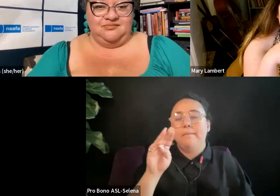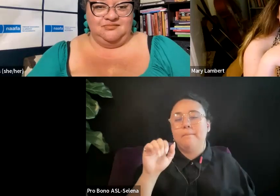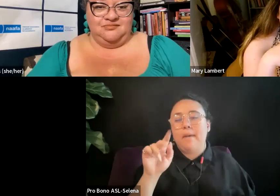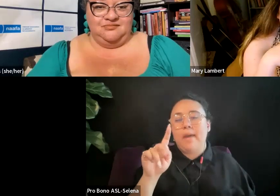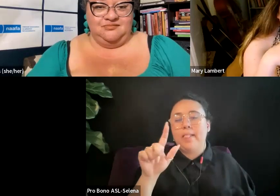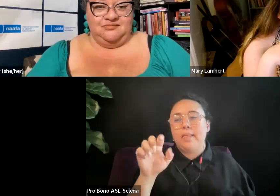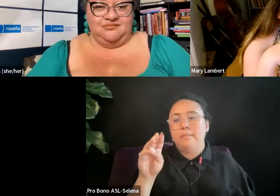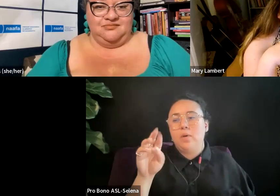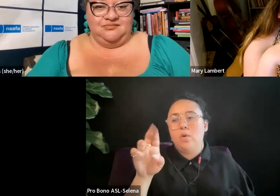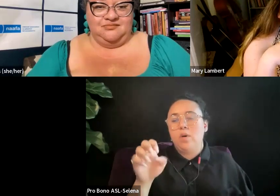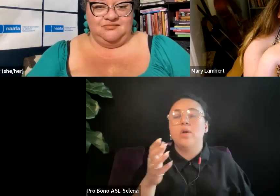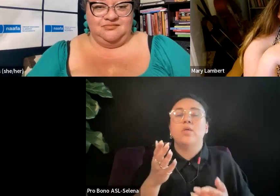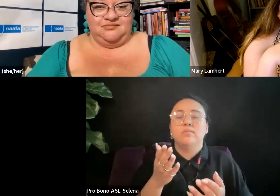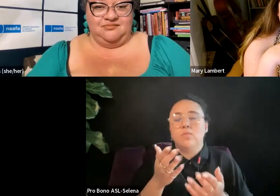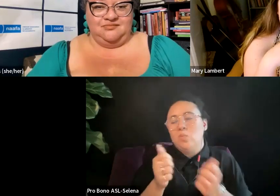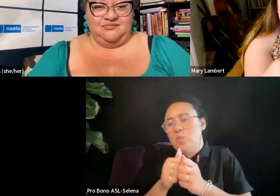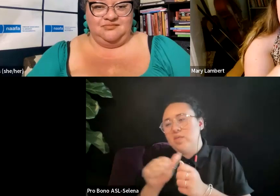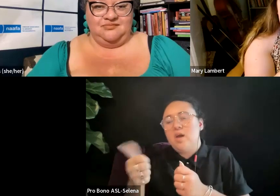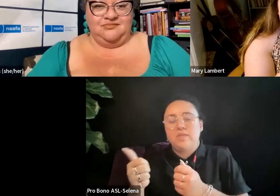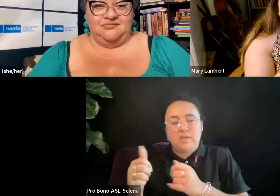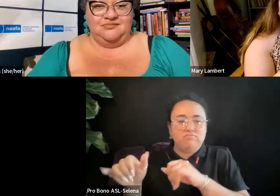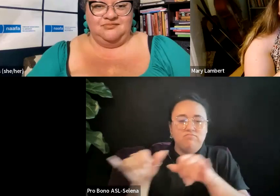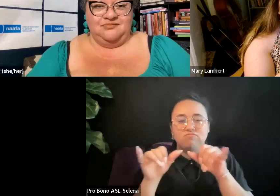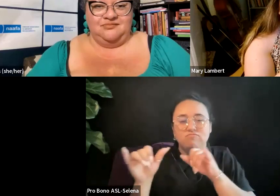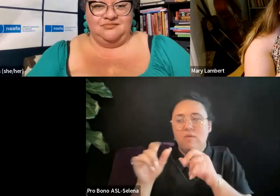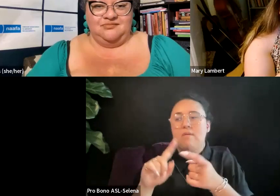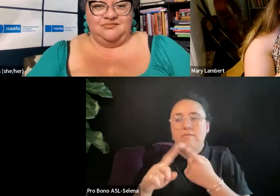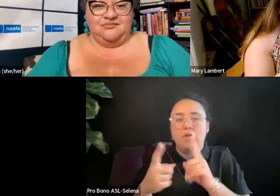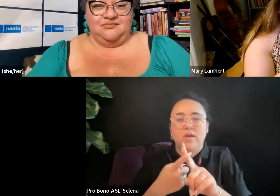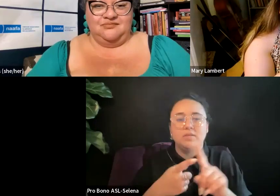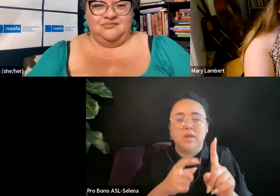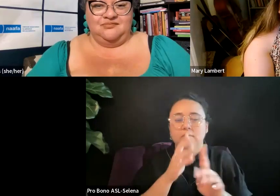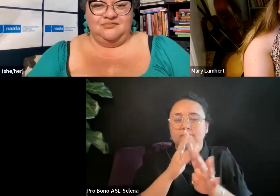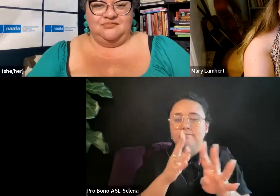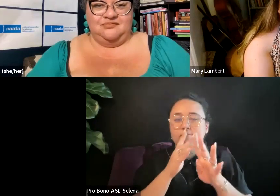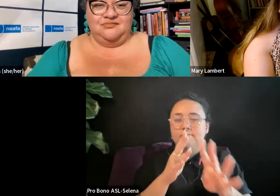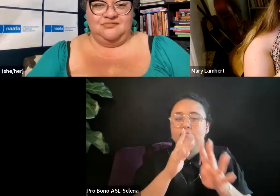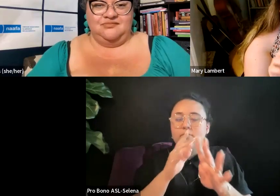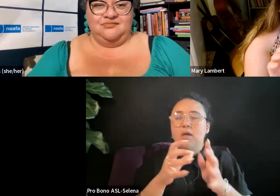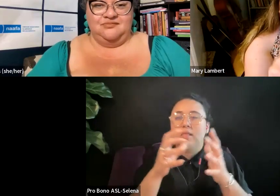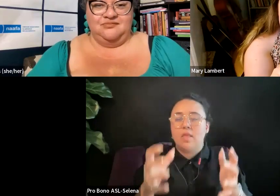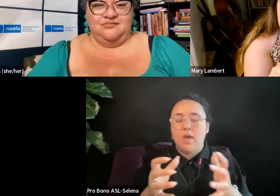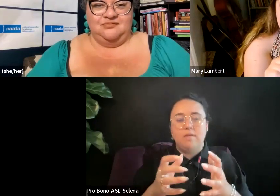And I at the time, I'd been writing a lot of spoken word about being Christian and being queer